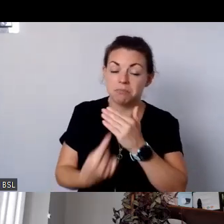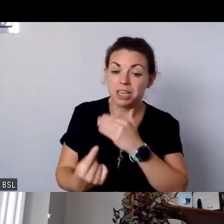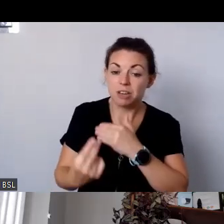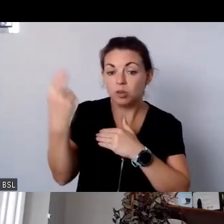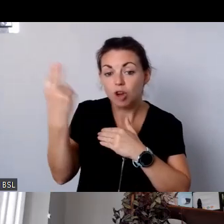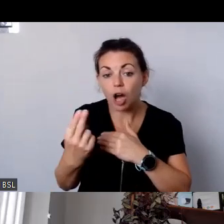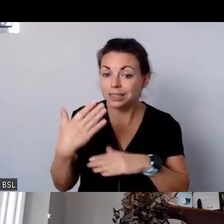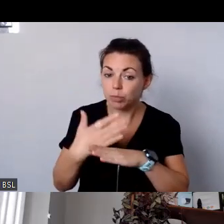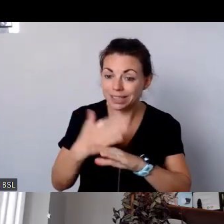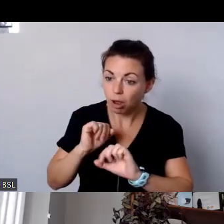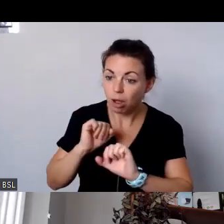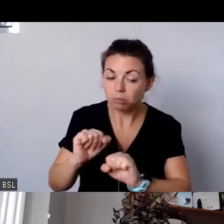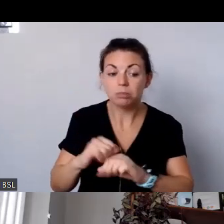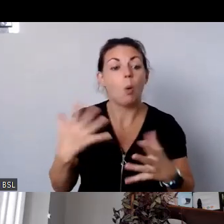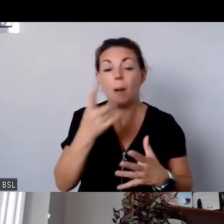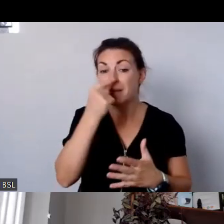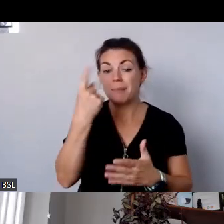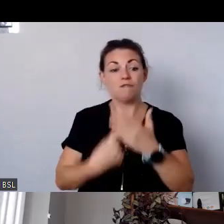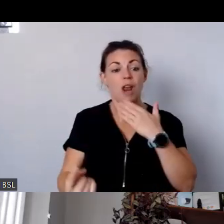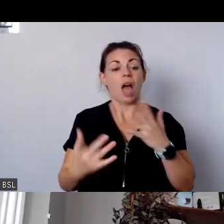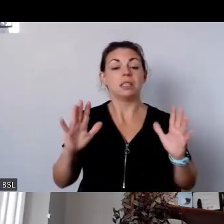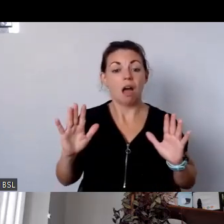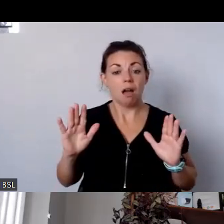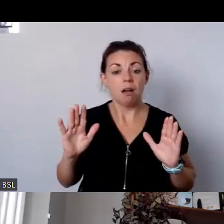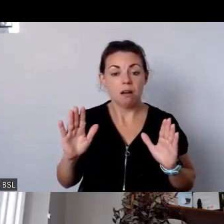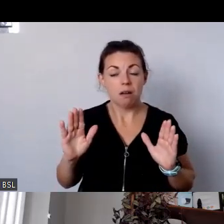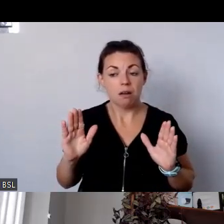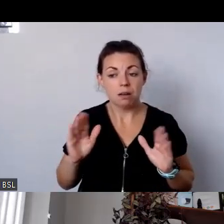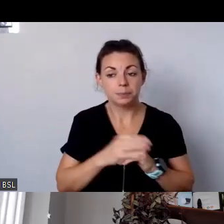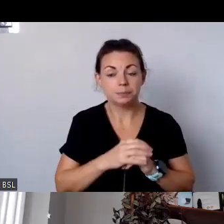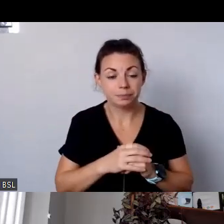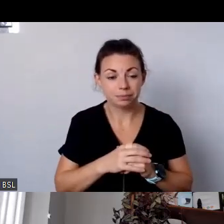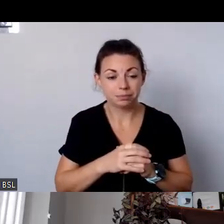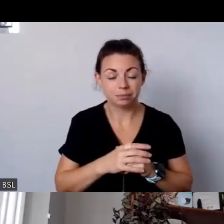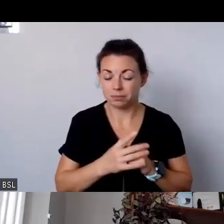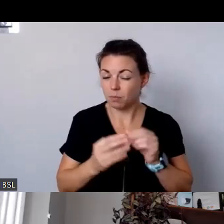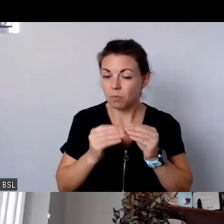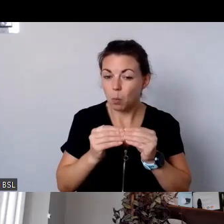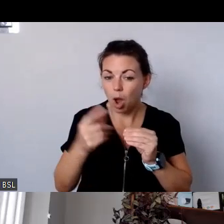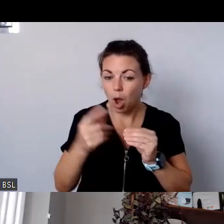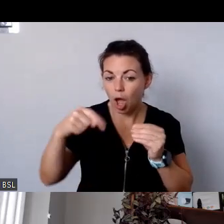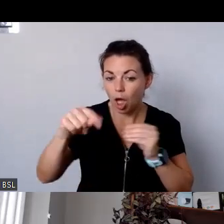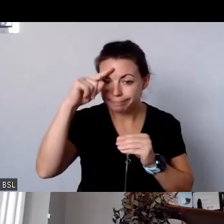or you may be a freelancer. An important thing to remember here is that you don't currently need